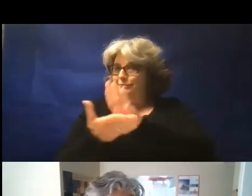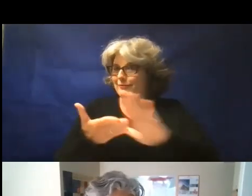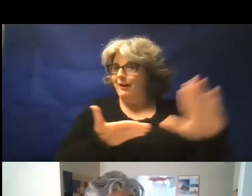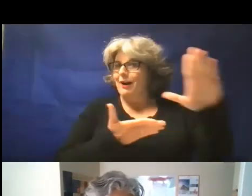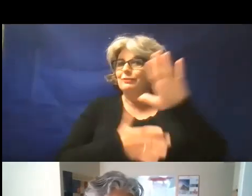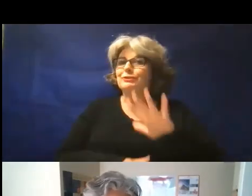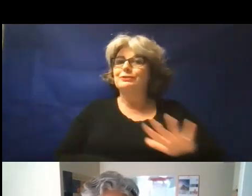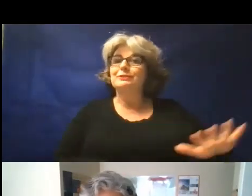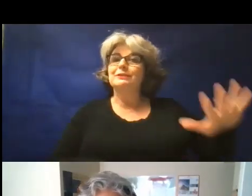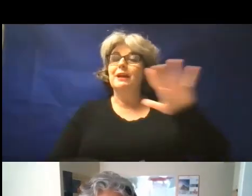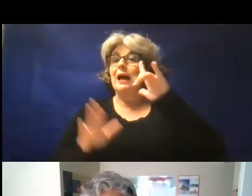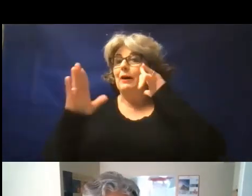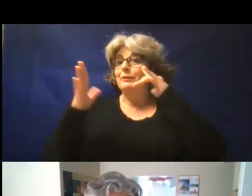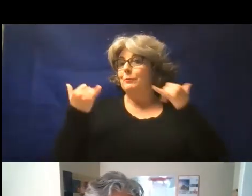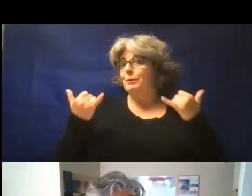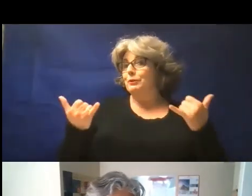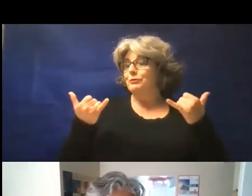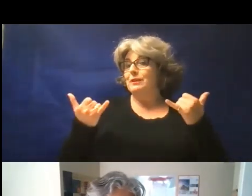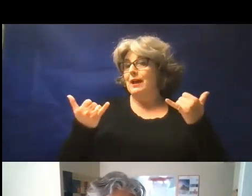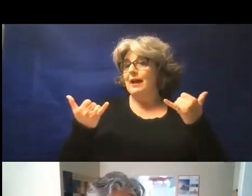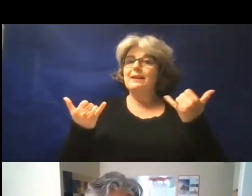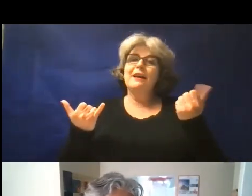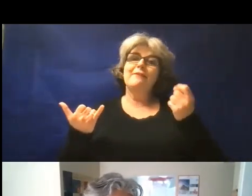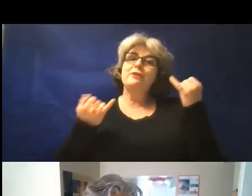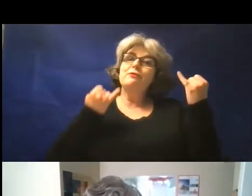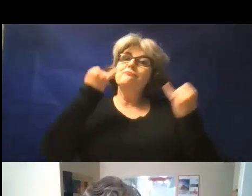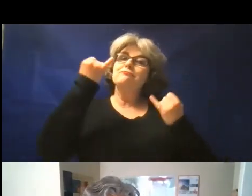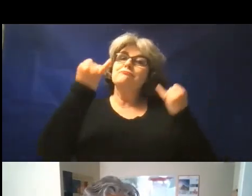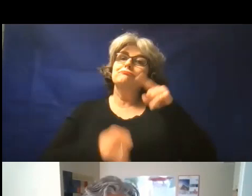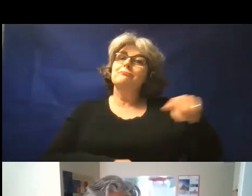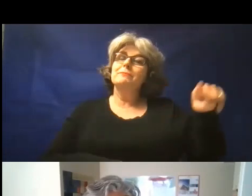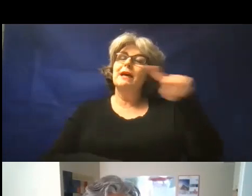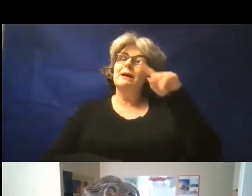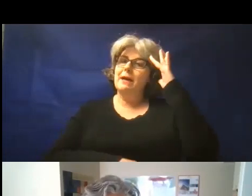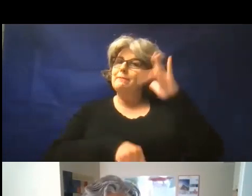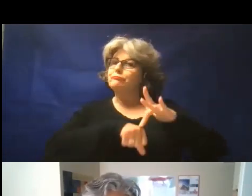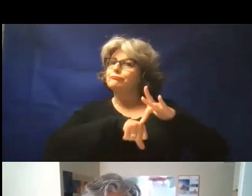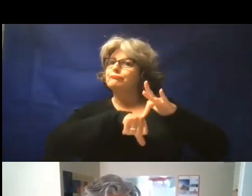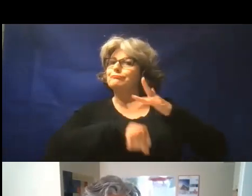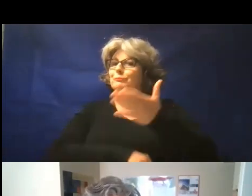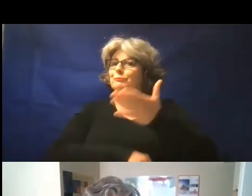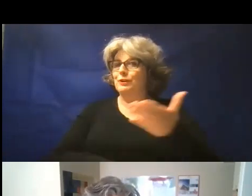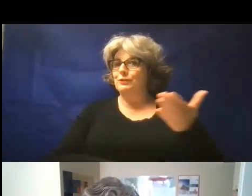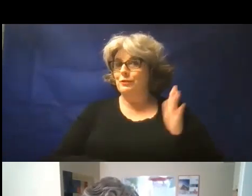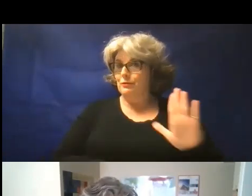I was hoping to do is provide just a few ideas that might resonate with you in your own practices